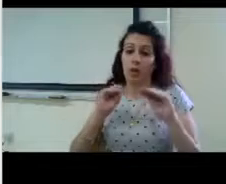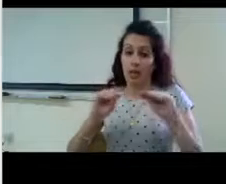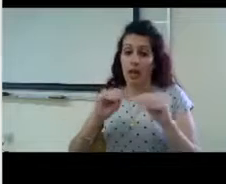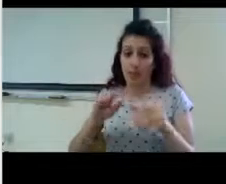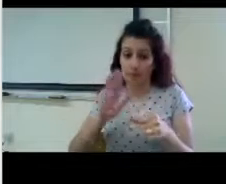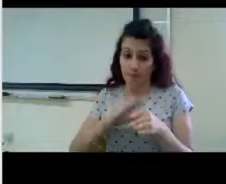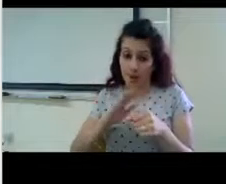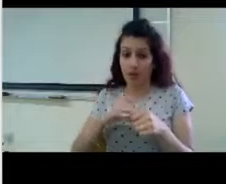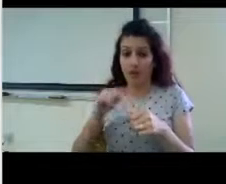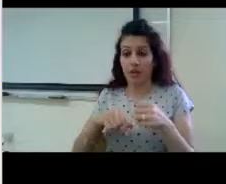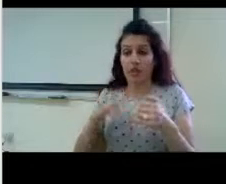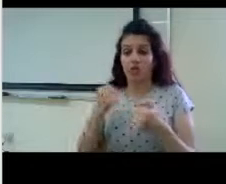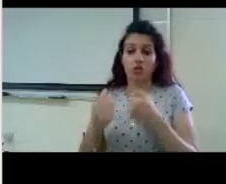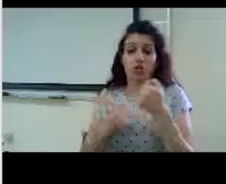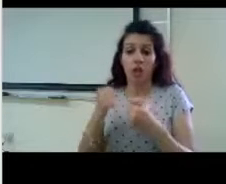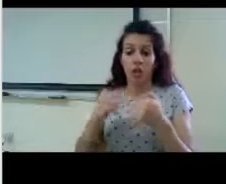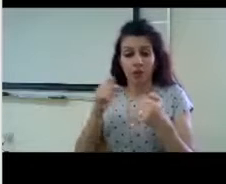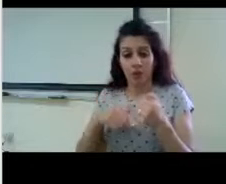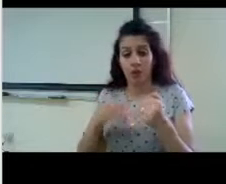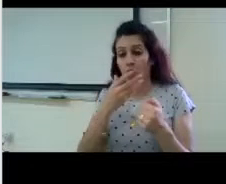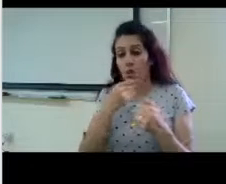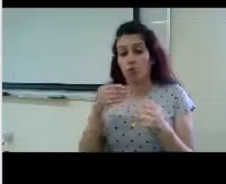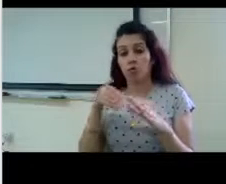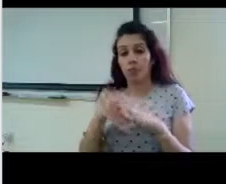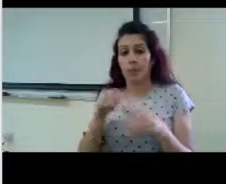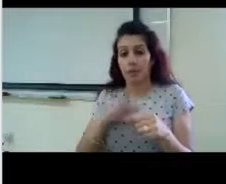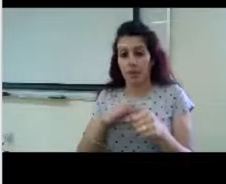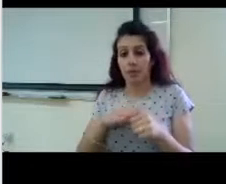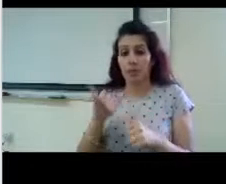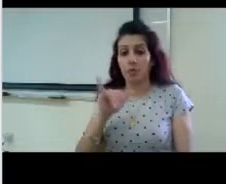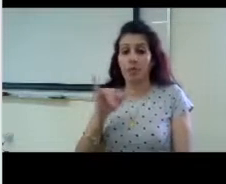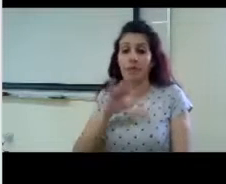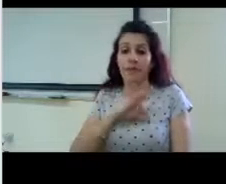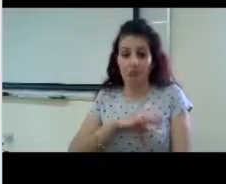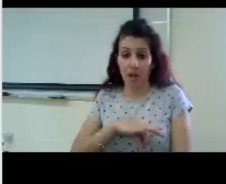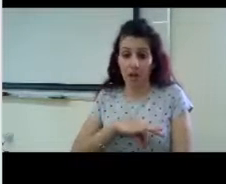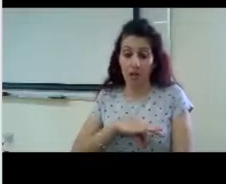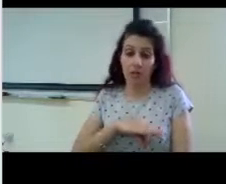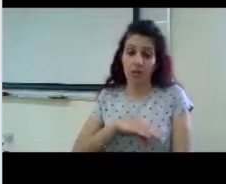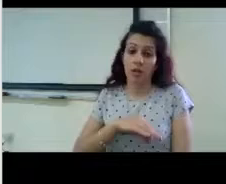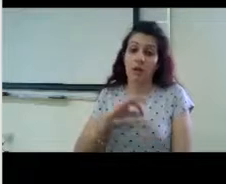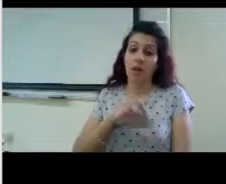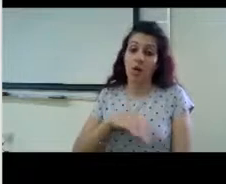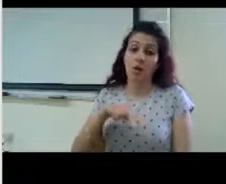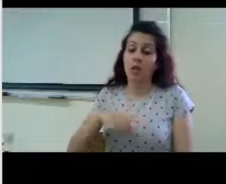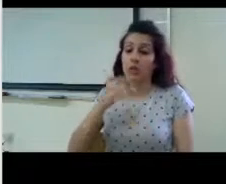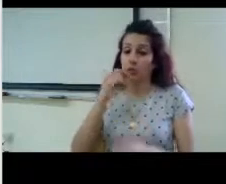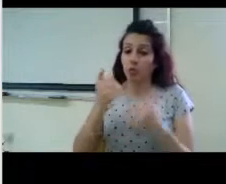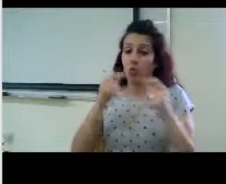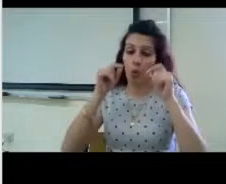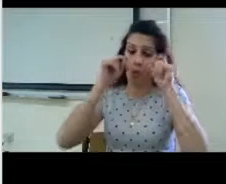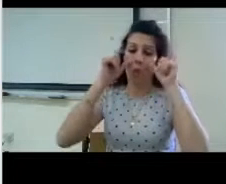support sharing resources with each other play ideas and parent repair and